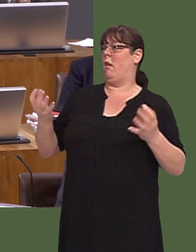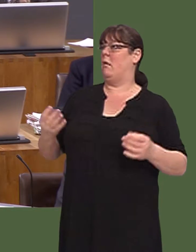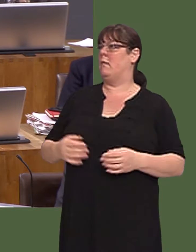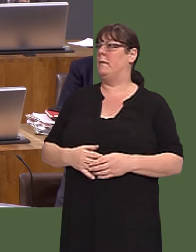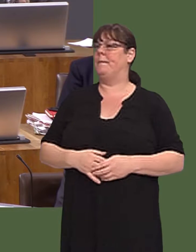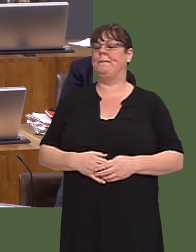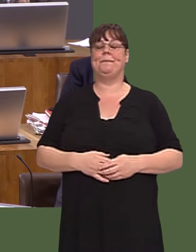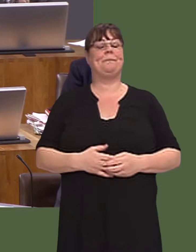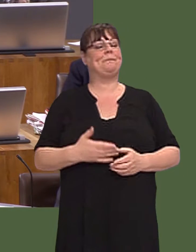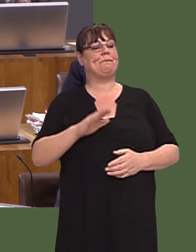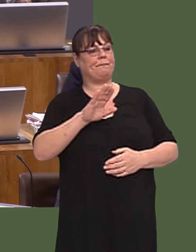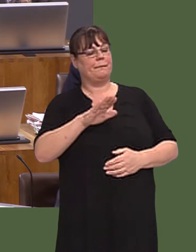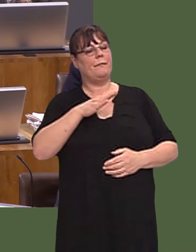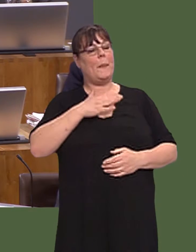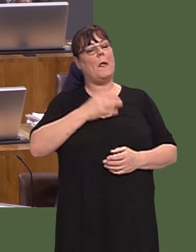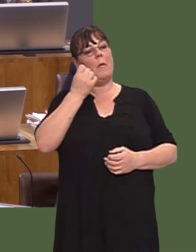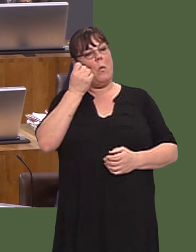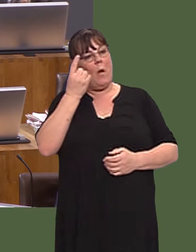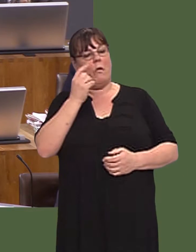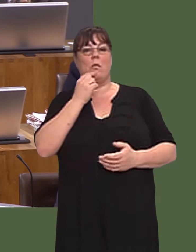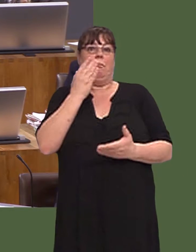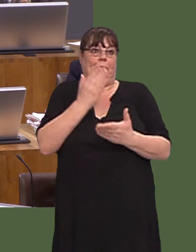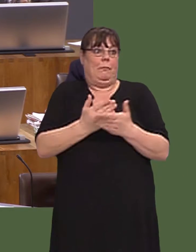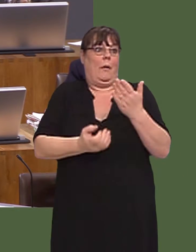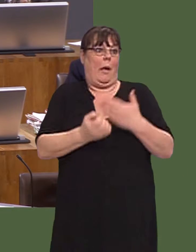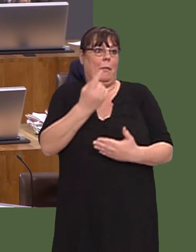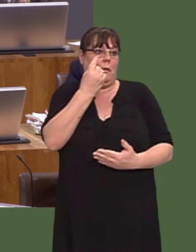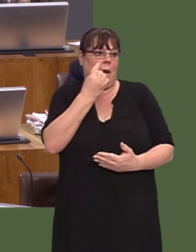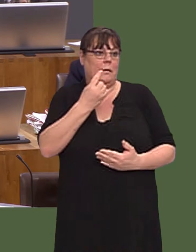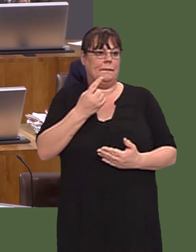Carwyn Jones: We must remember reality here and itís extremely important to realise that